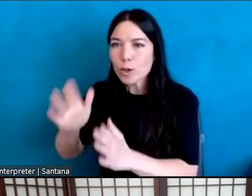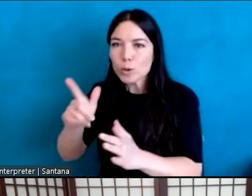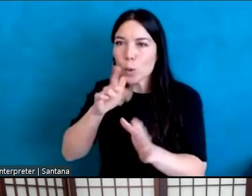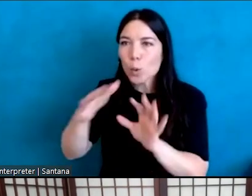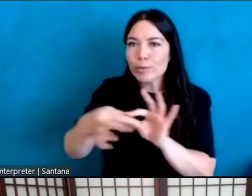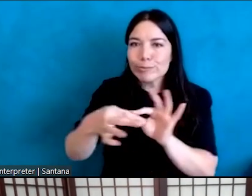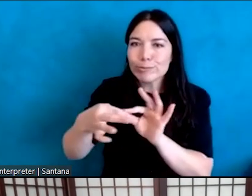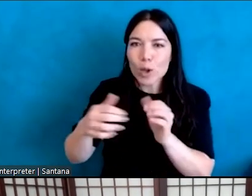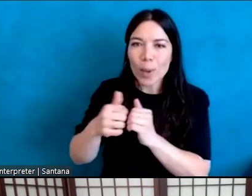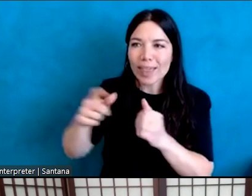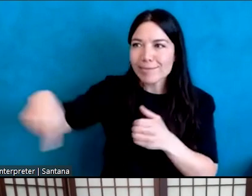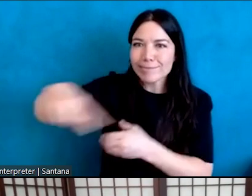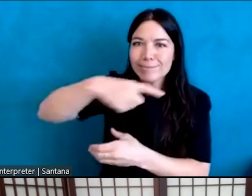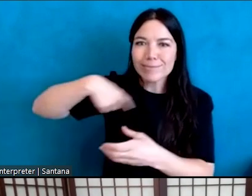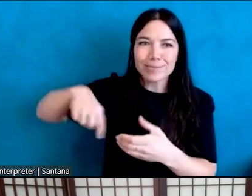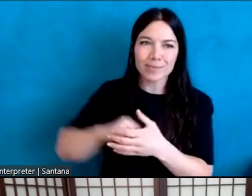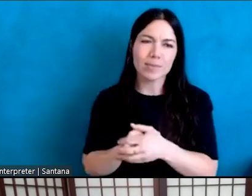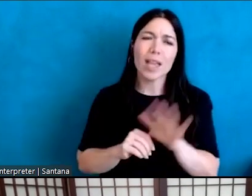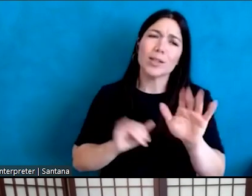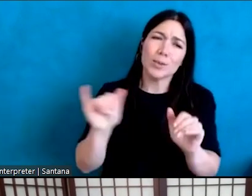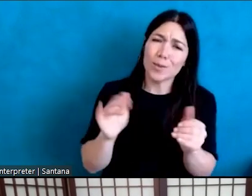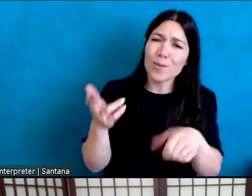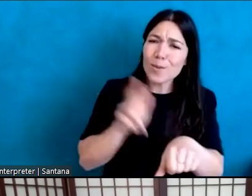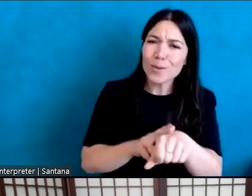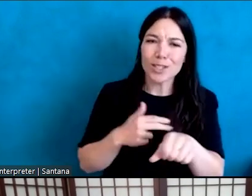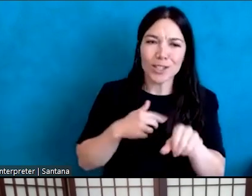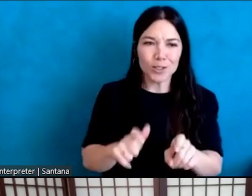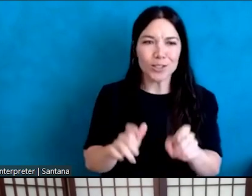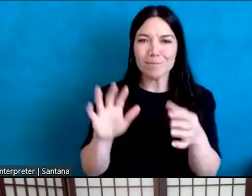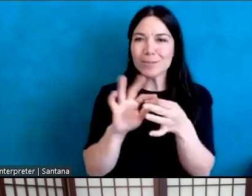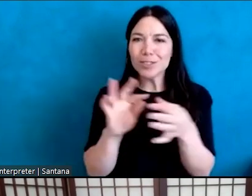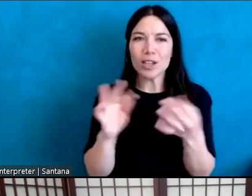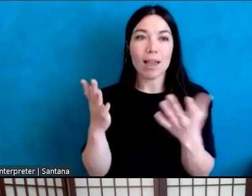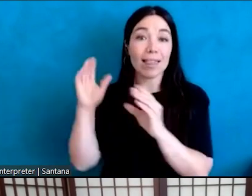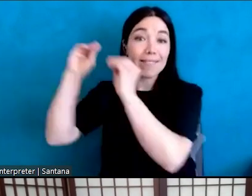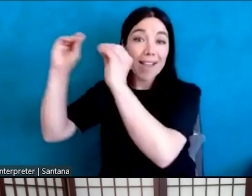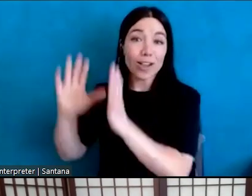And I would be remiss if I didn't mention the faculty learning community on the scholarship of teaching and learning